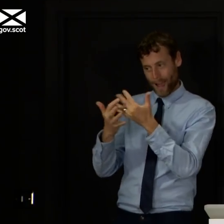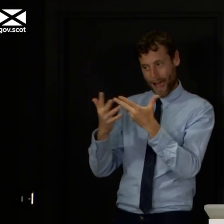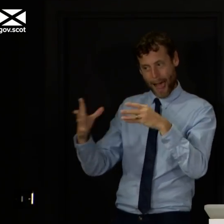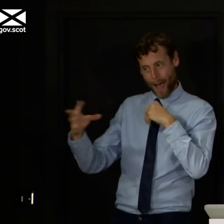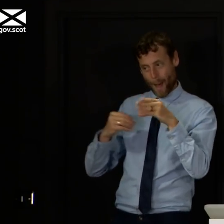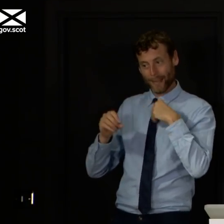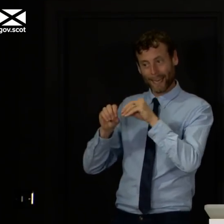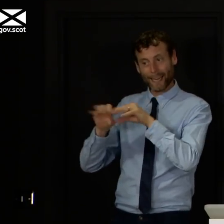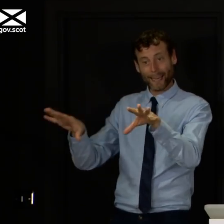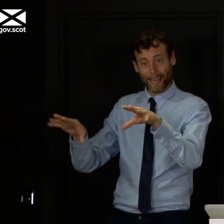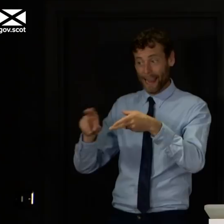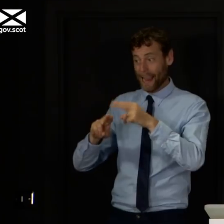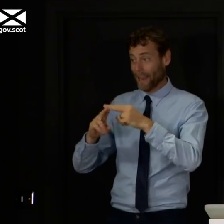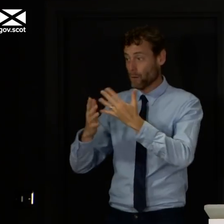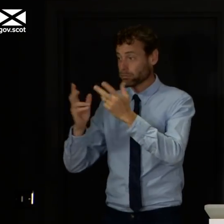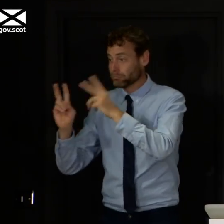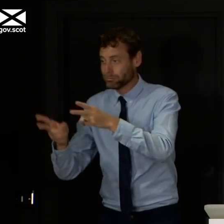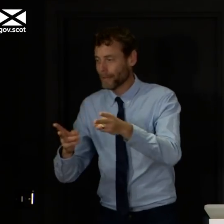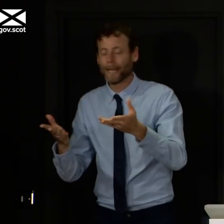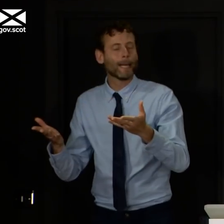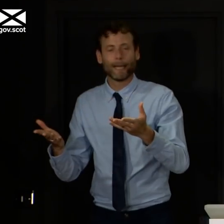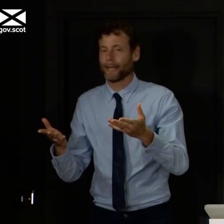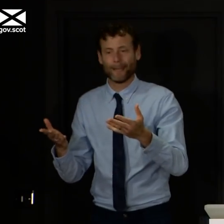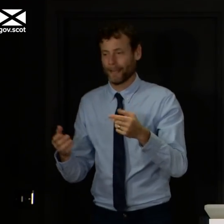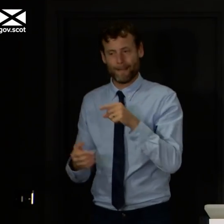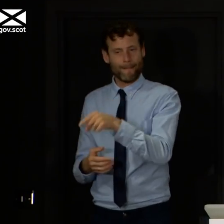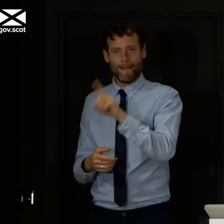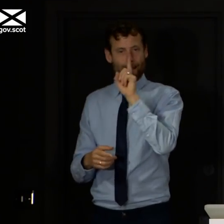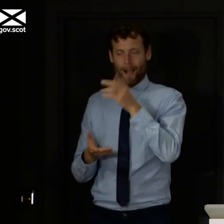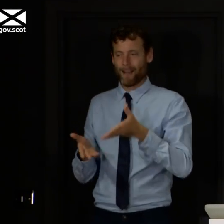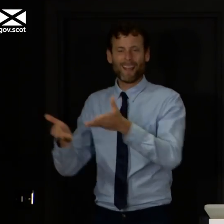So these are the daily balances and judgements we've got to continue to strike, and we will